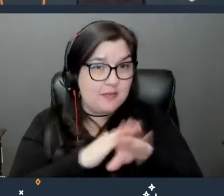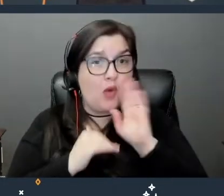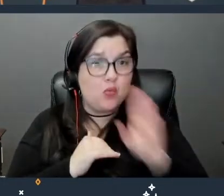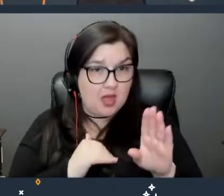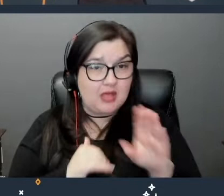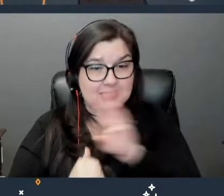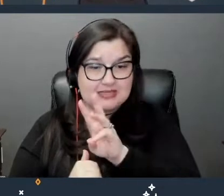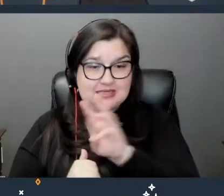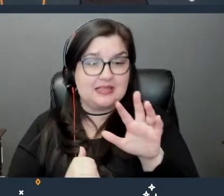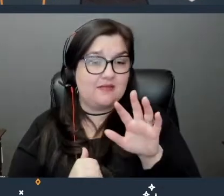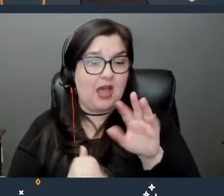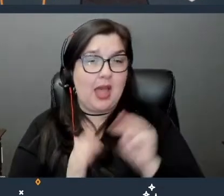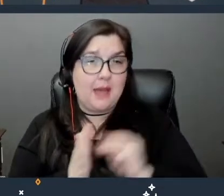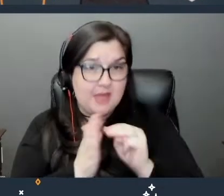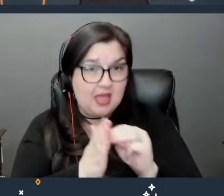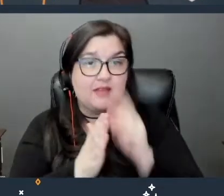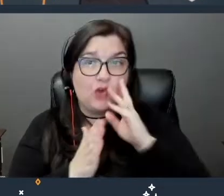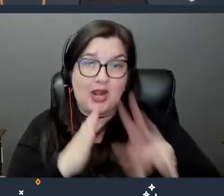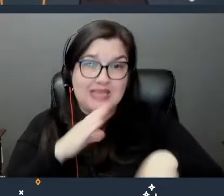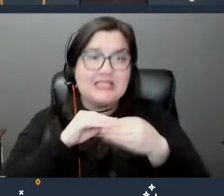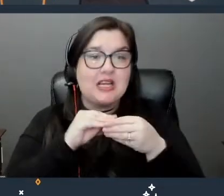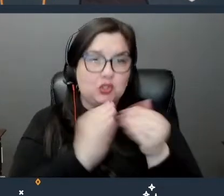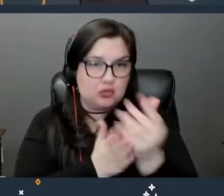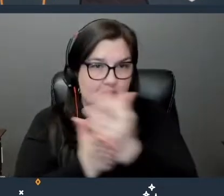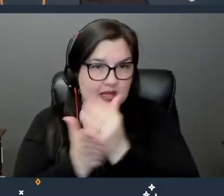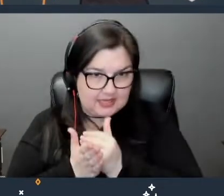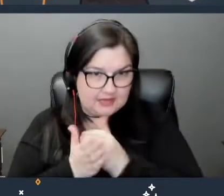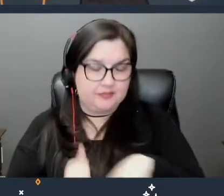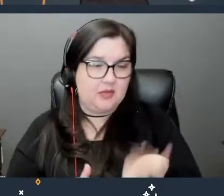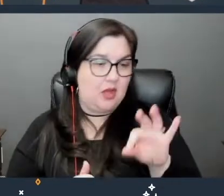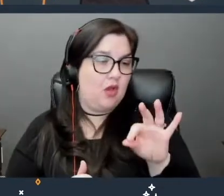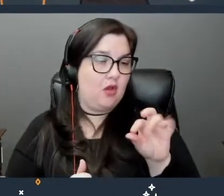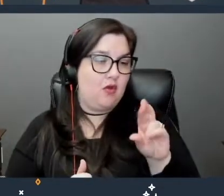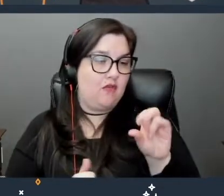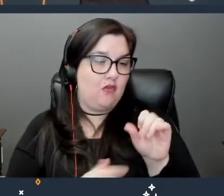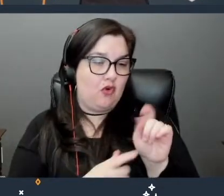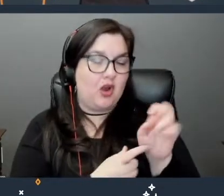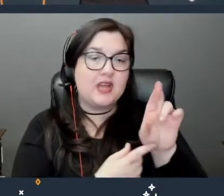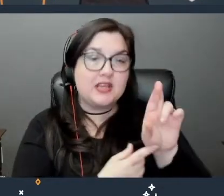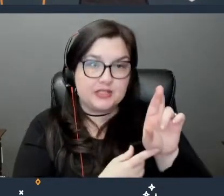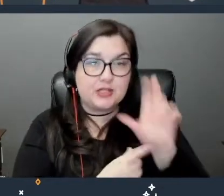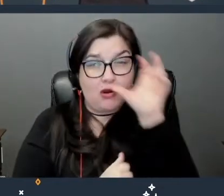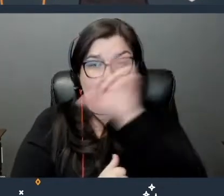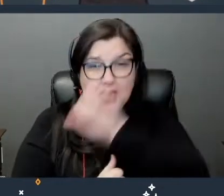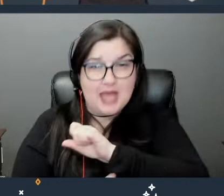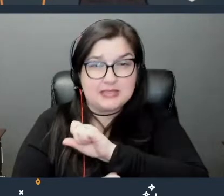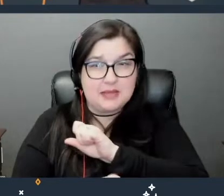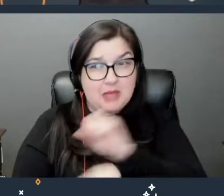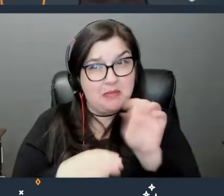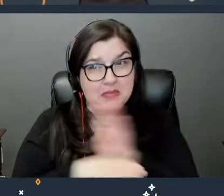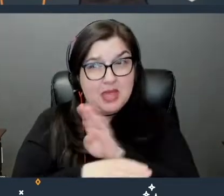in net additional income. Forrester also estimates that data-driven businesses are growing at an average of more than 30% annually.